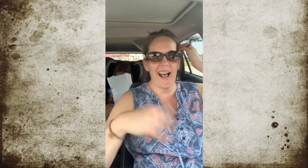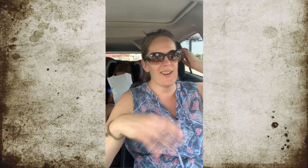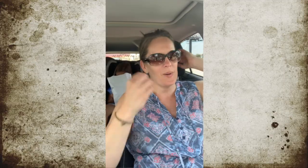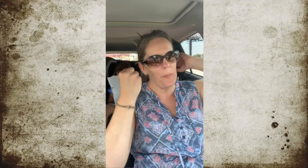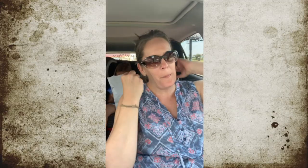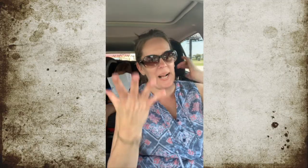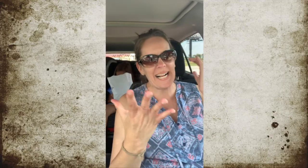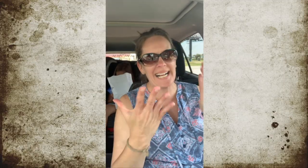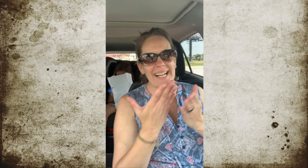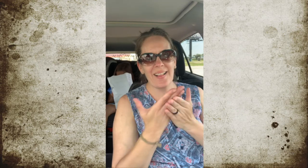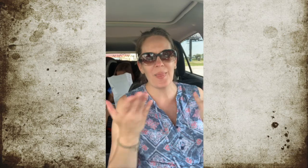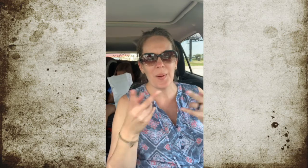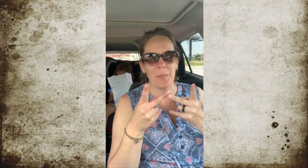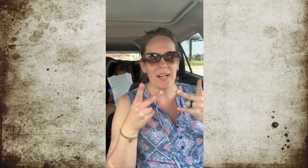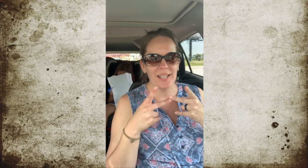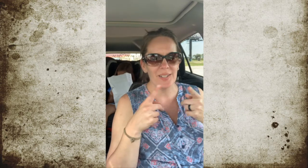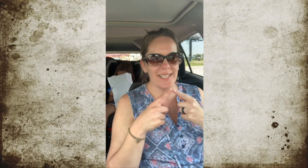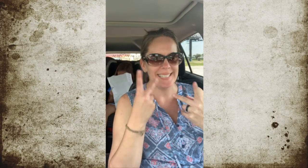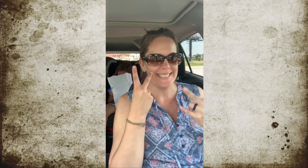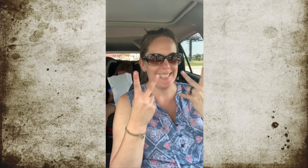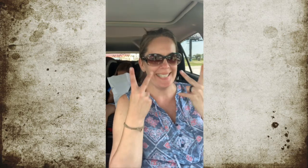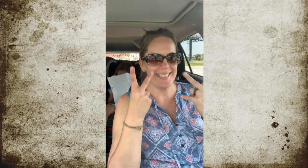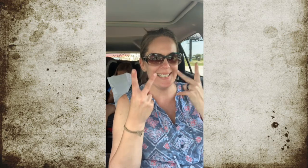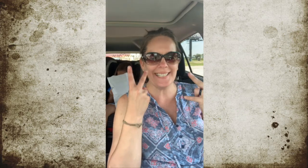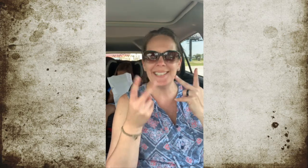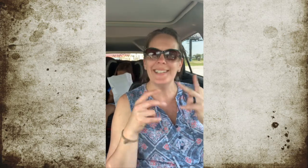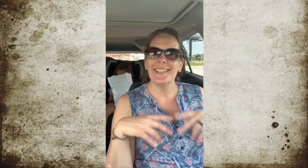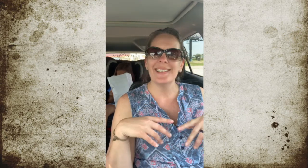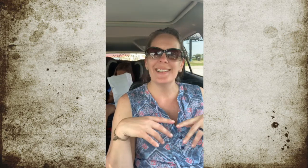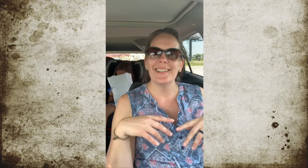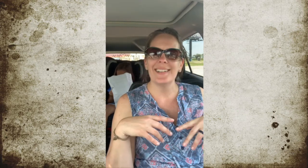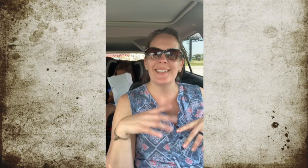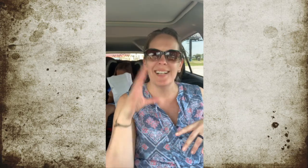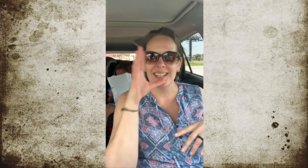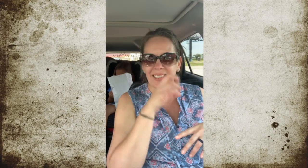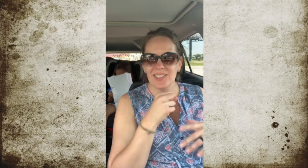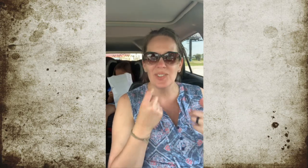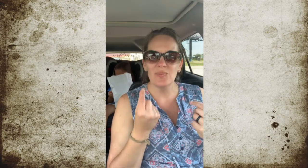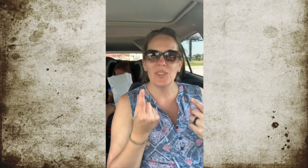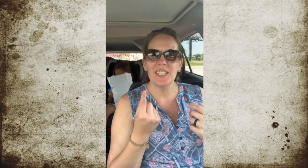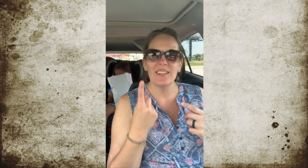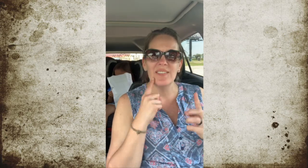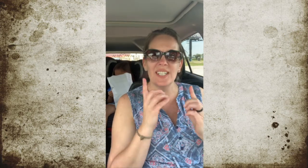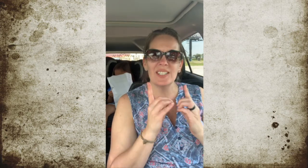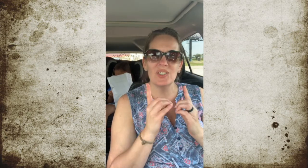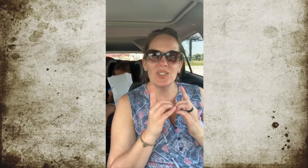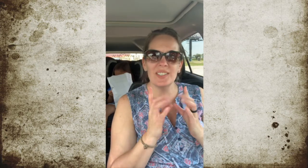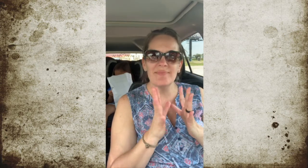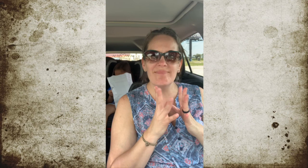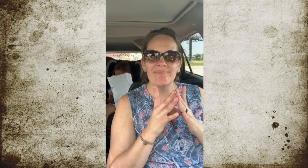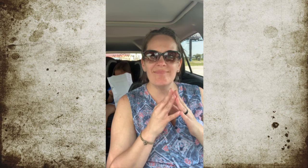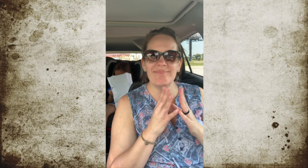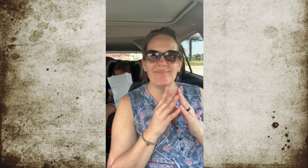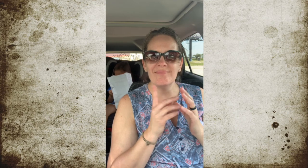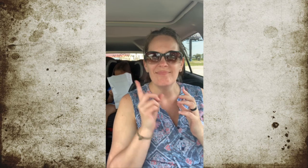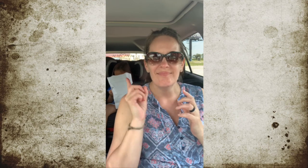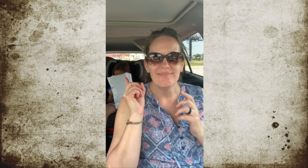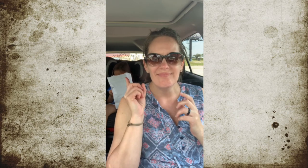Wow so many things to see and guess what desserts are?